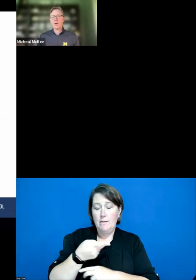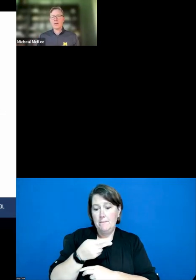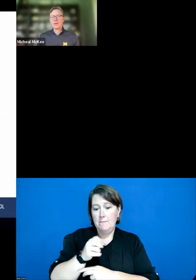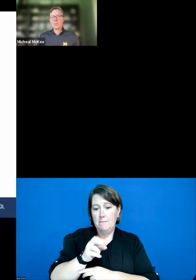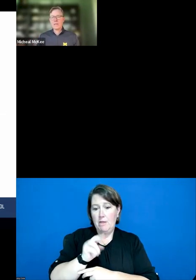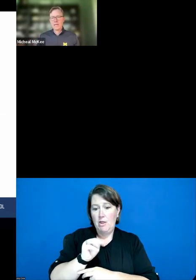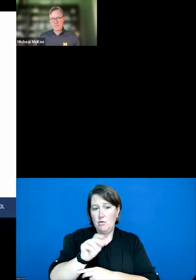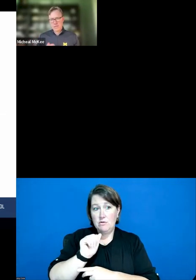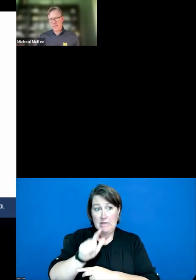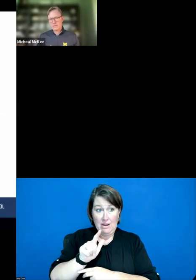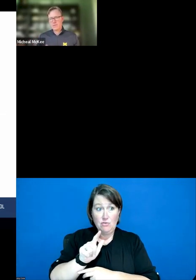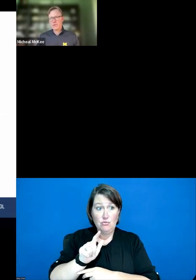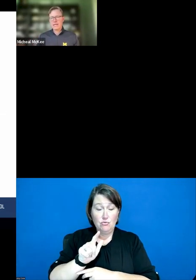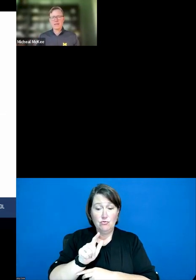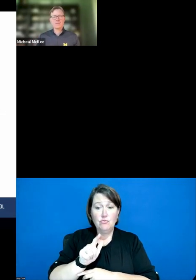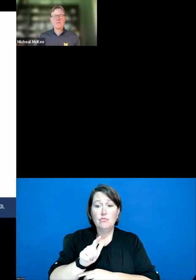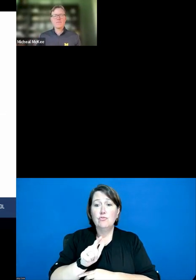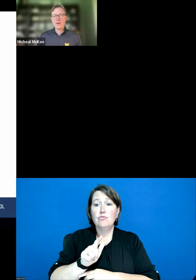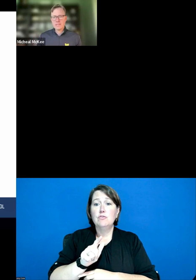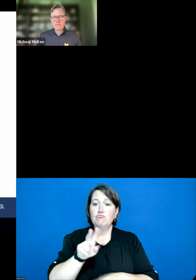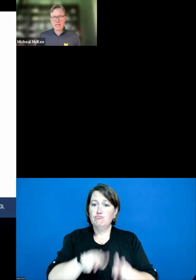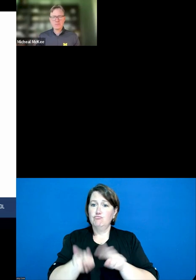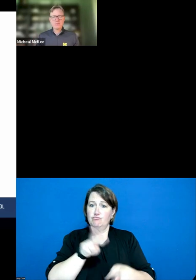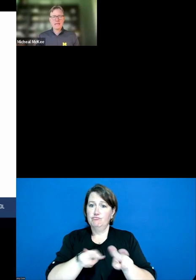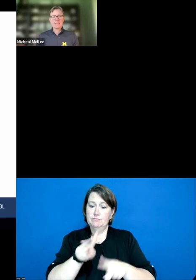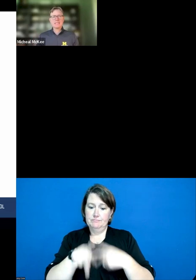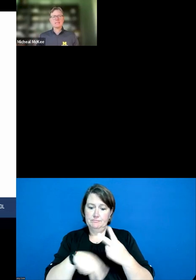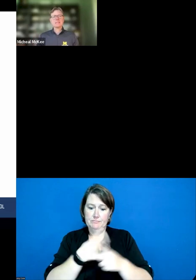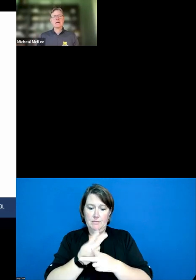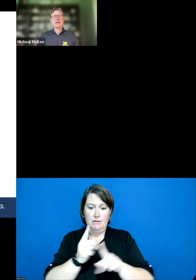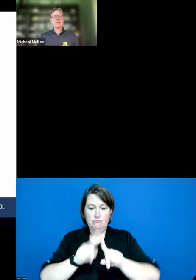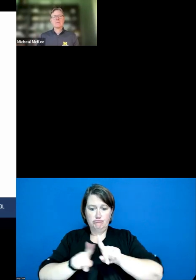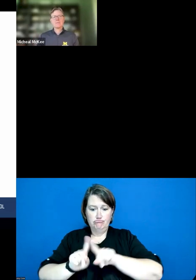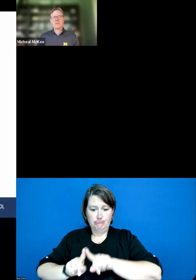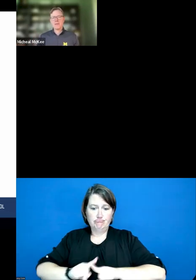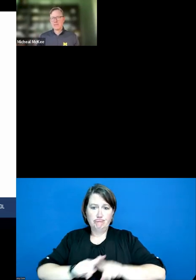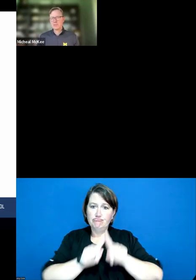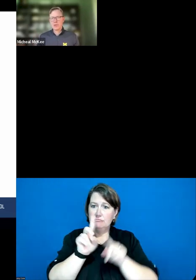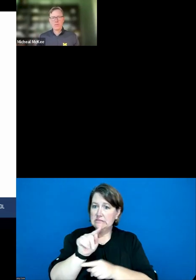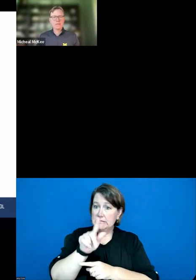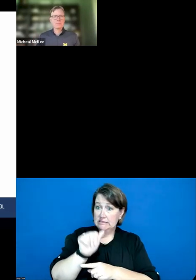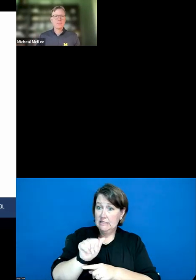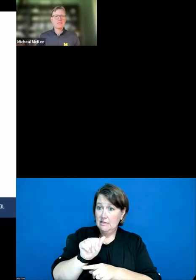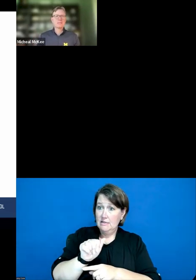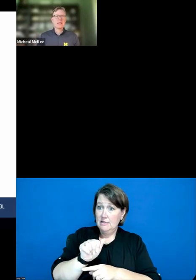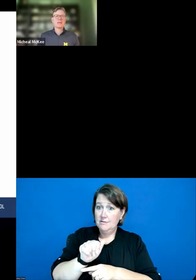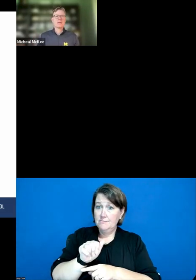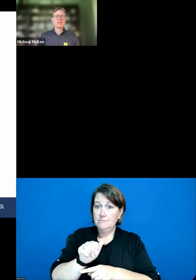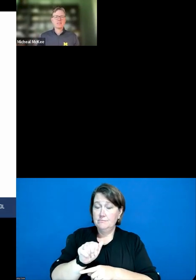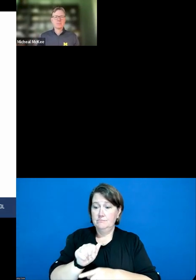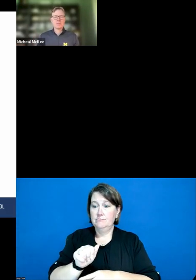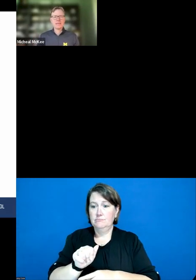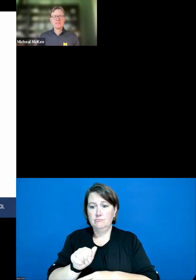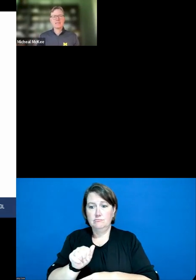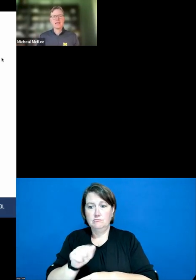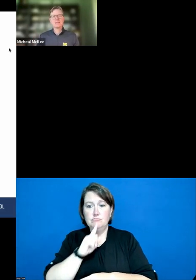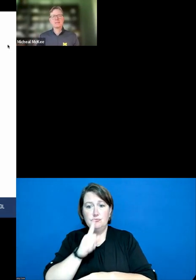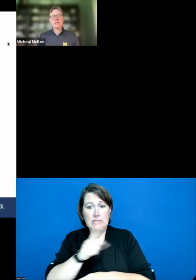we have looked at various types of data. A lot of these are claim based data, hospital based data.